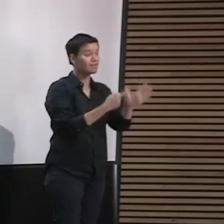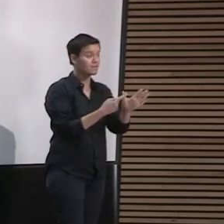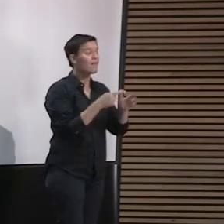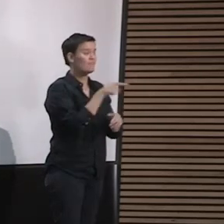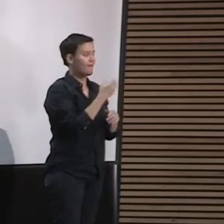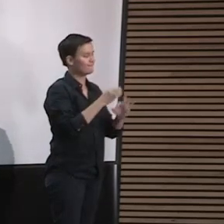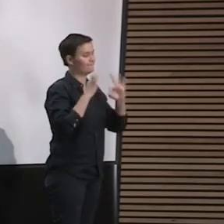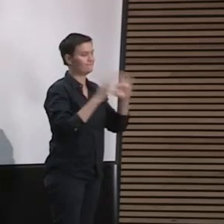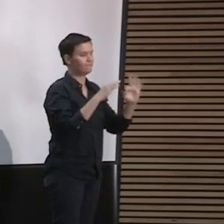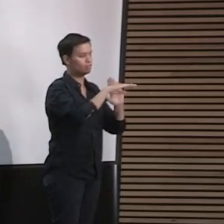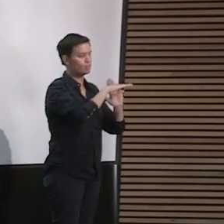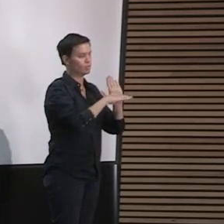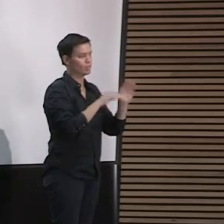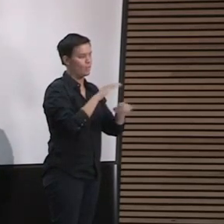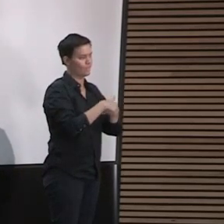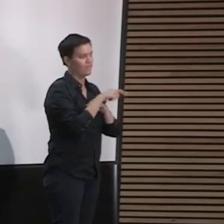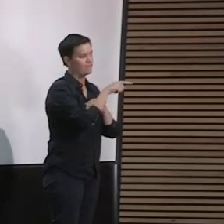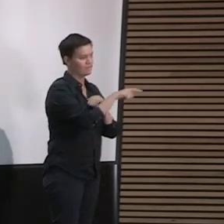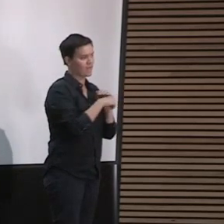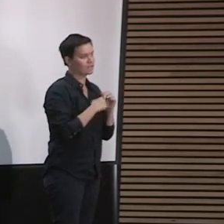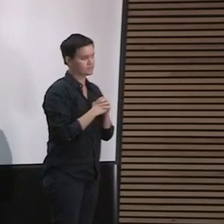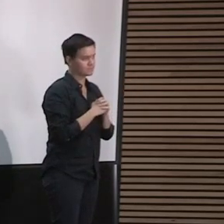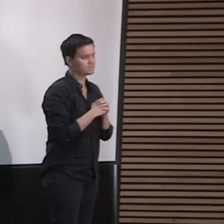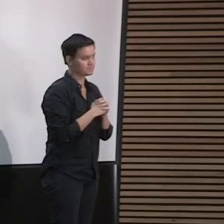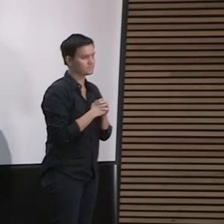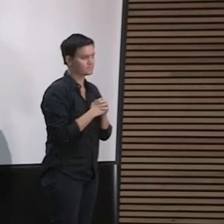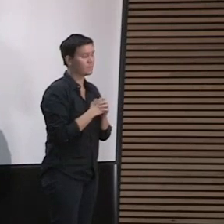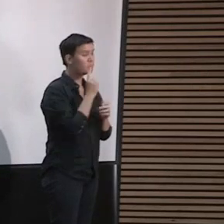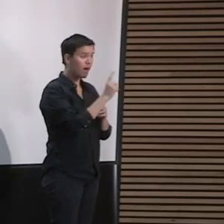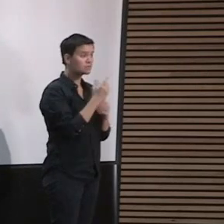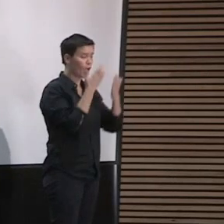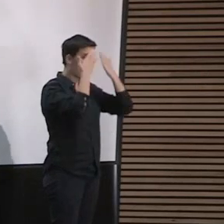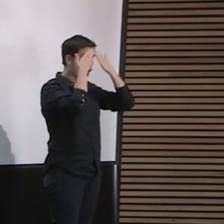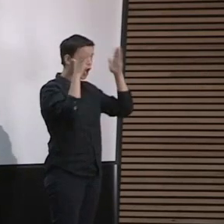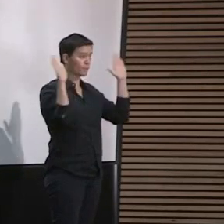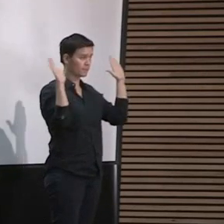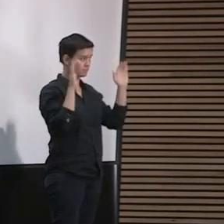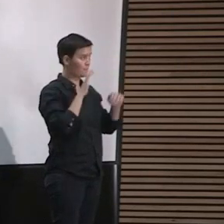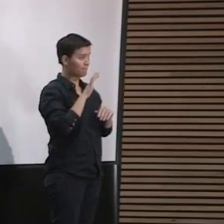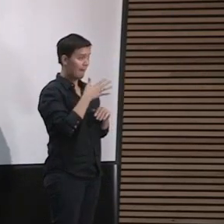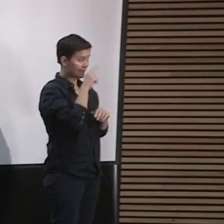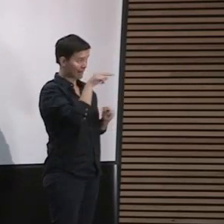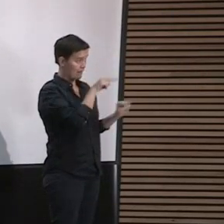Today There are rigorous testing requirements on them, and that is part of the relationship with their employer and as set out with the Ministry of Health. As